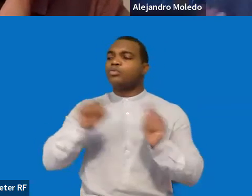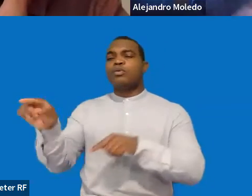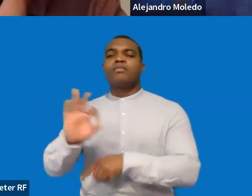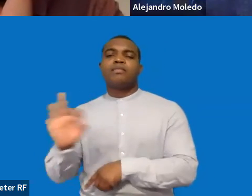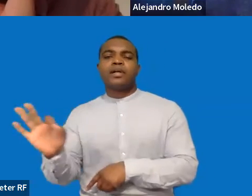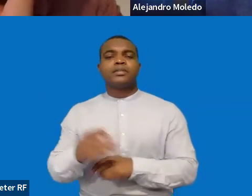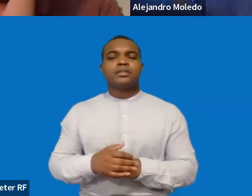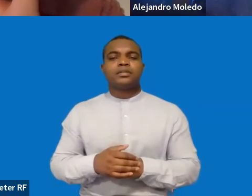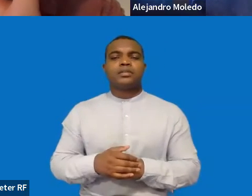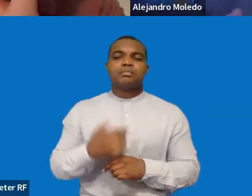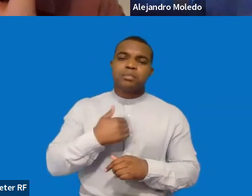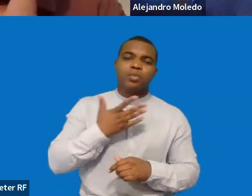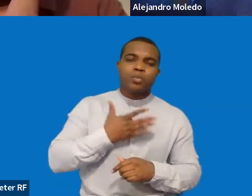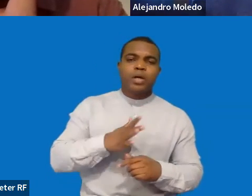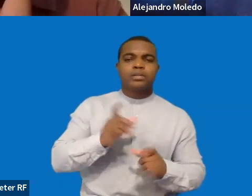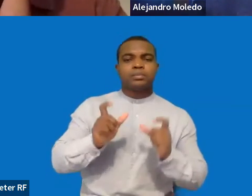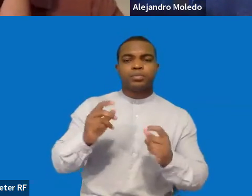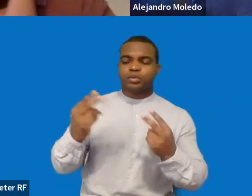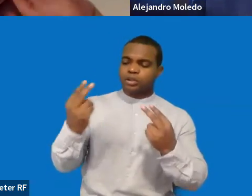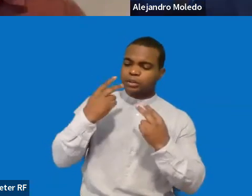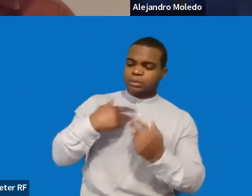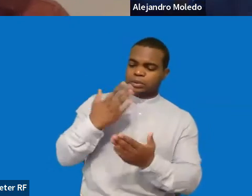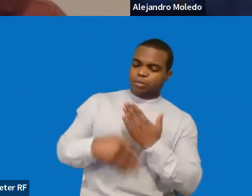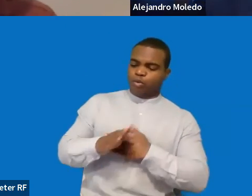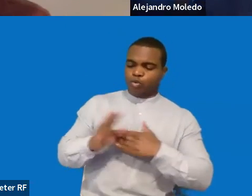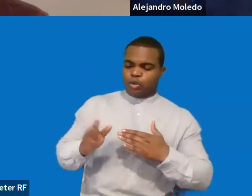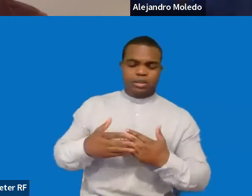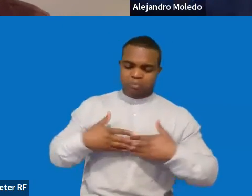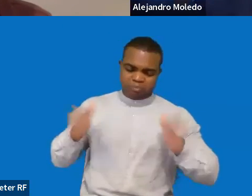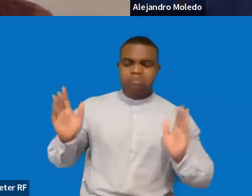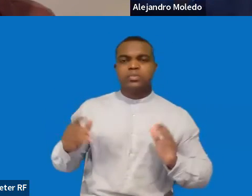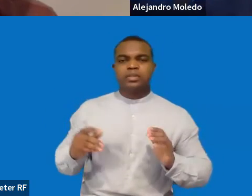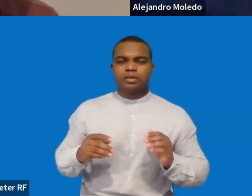But we also found there are some countries, like Belgium,